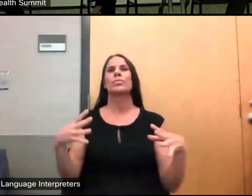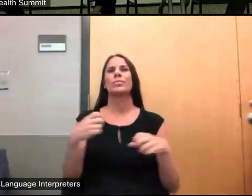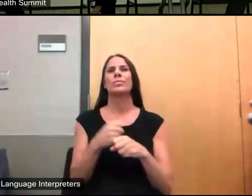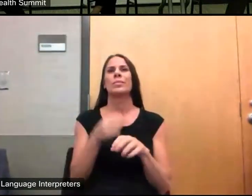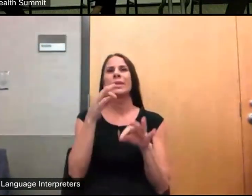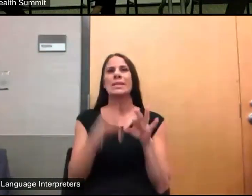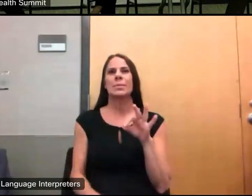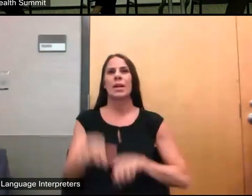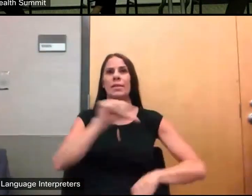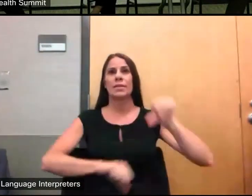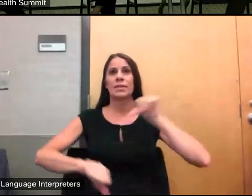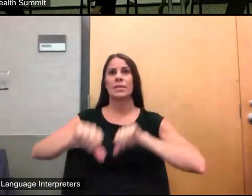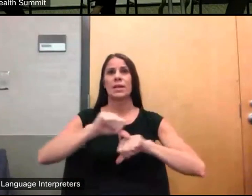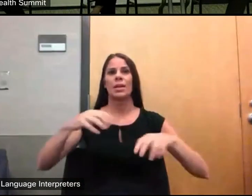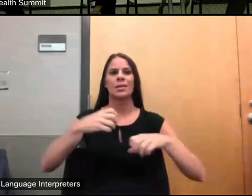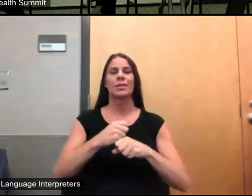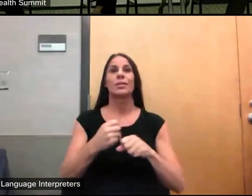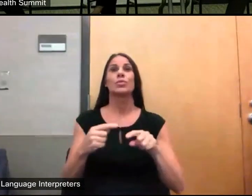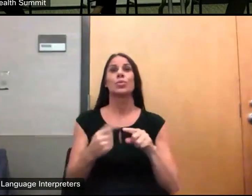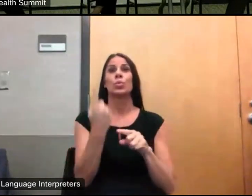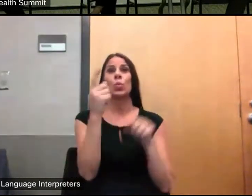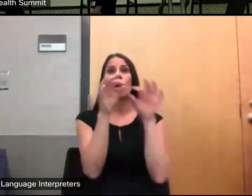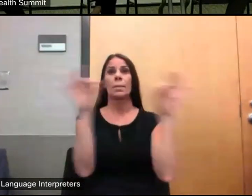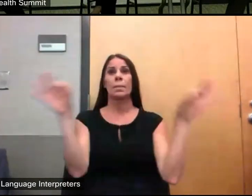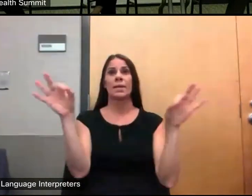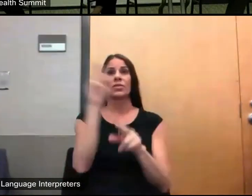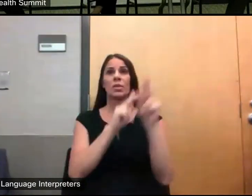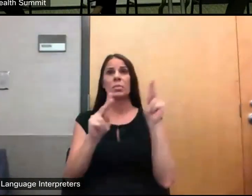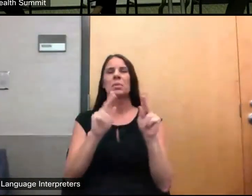a message that people can absorb a little bit easier.